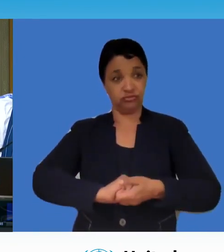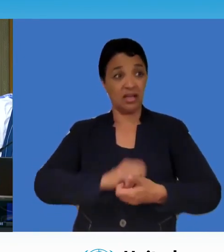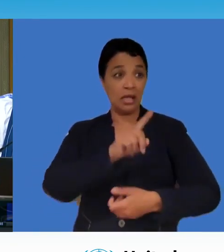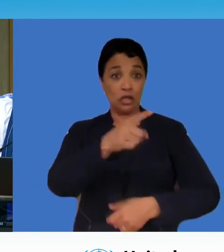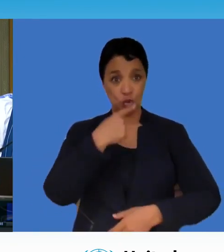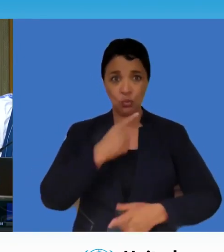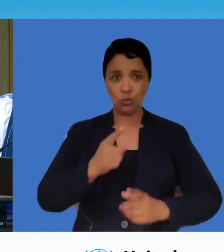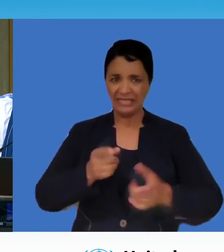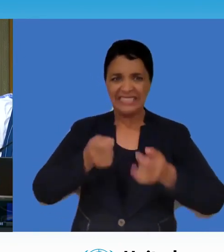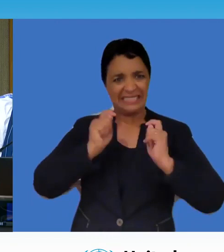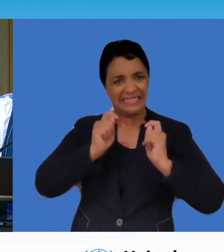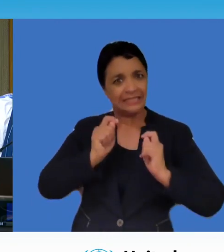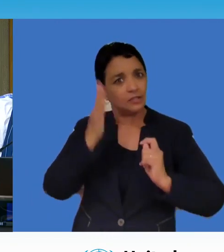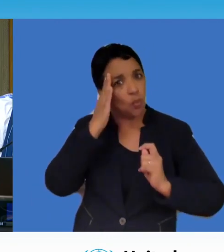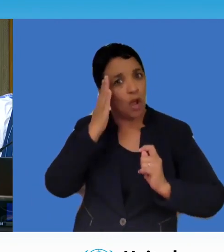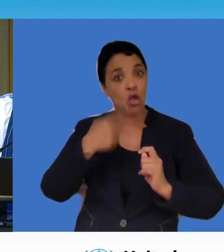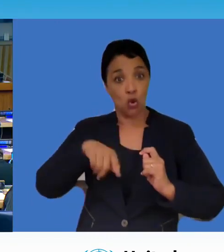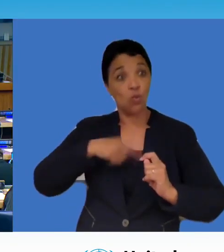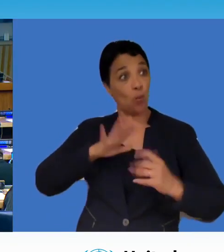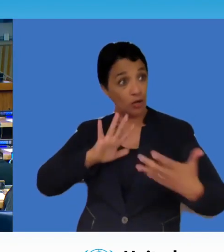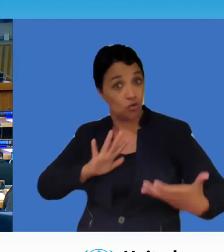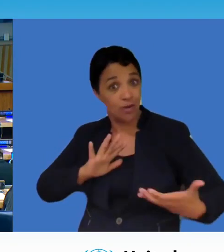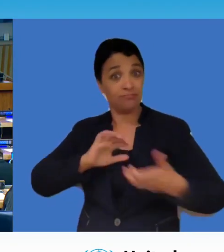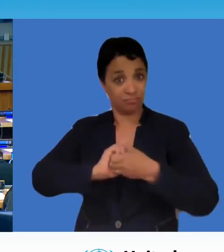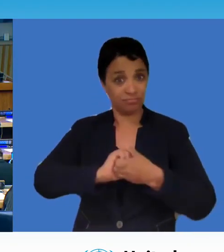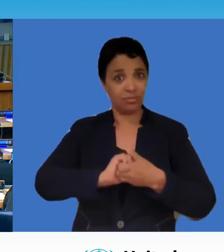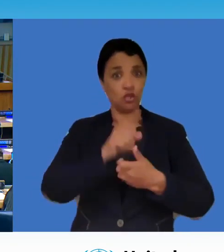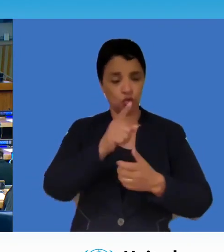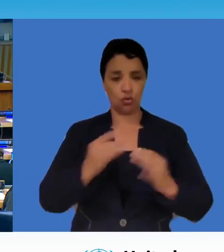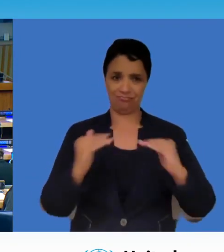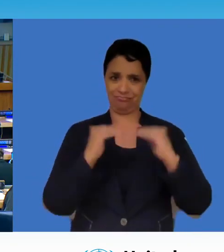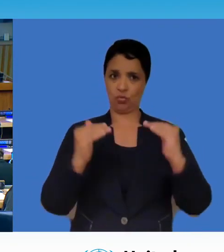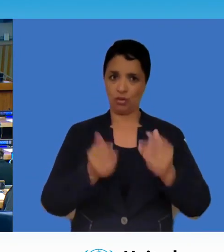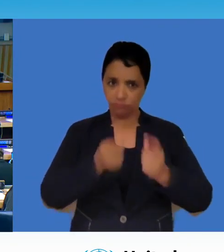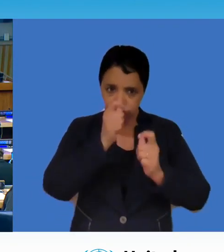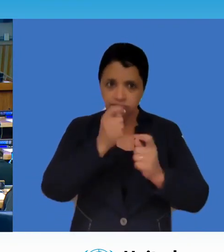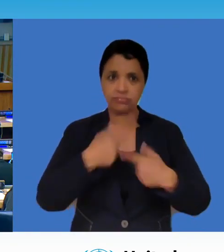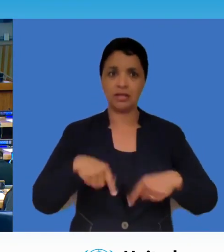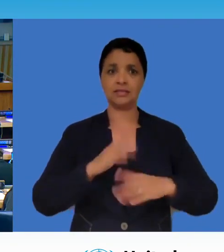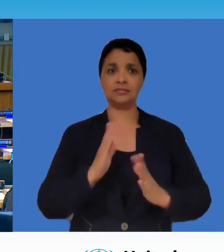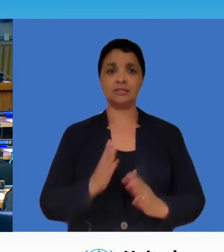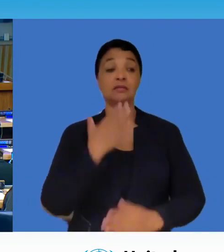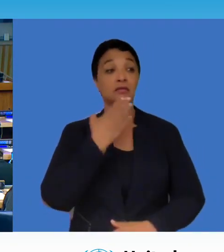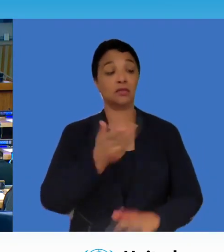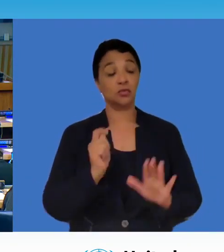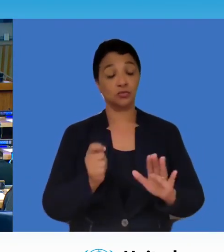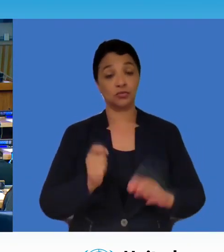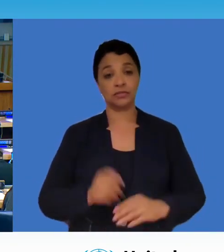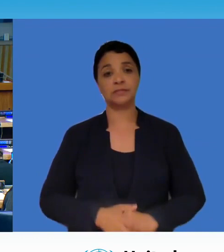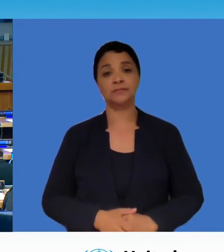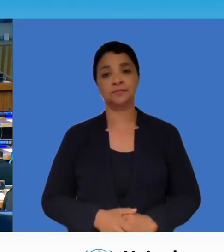and mean business when you work with us because we want to also work with you thank you Mr President